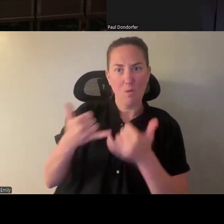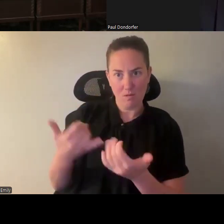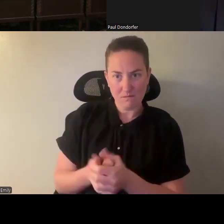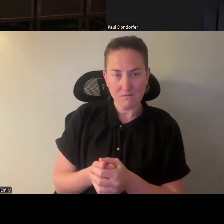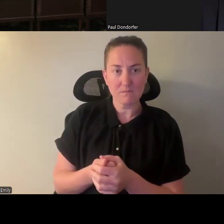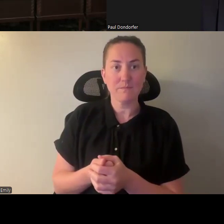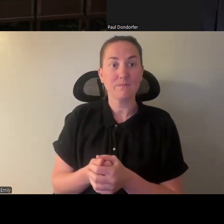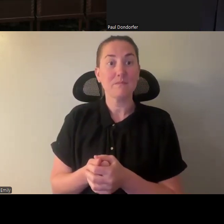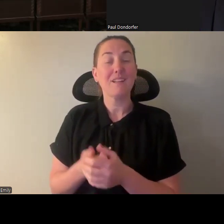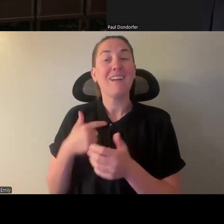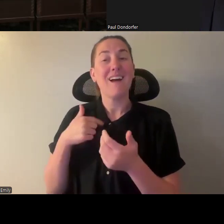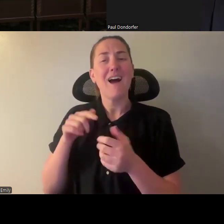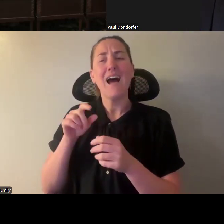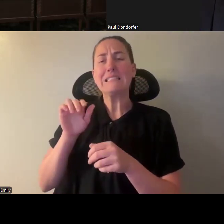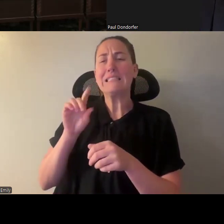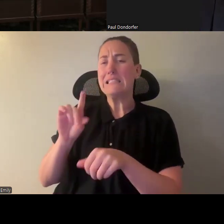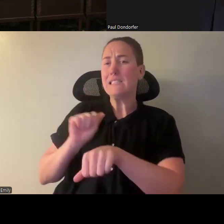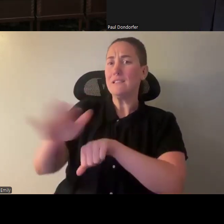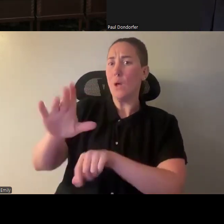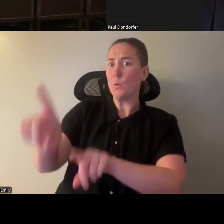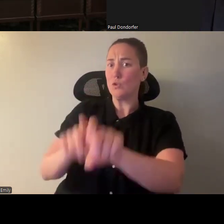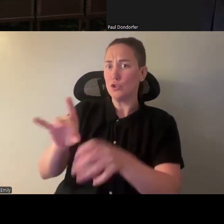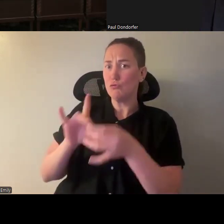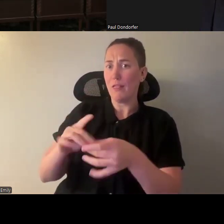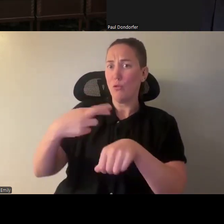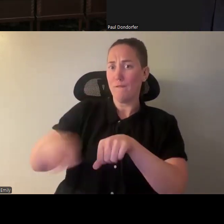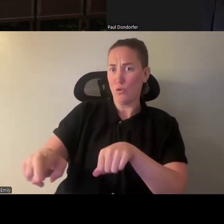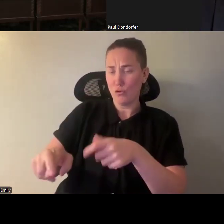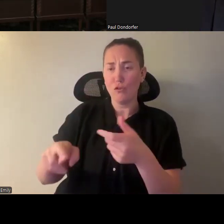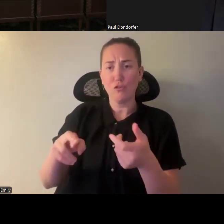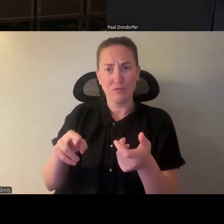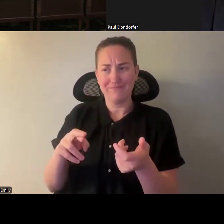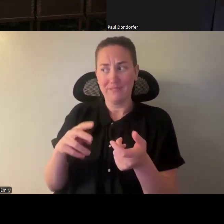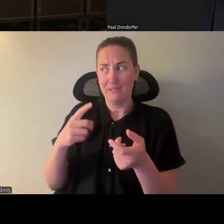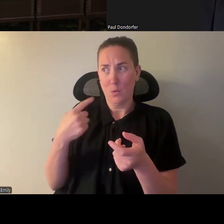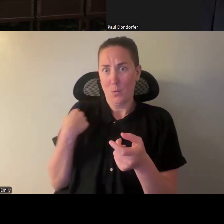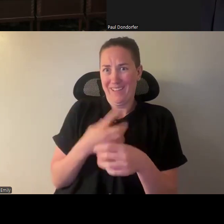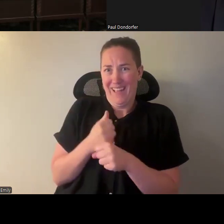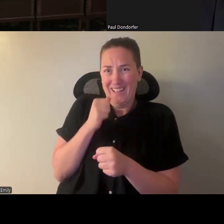I sent a number of questions about this referral which we only got late yesterday morning and